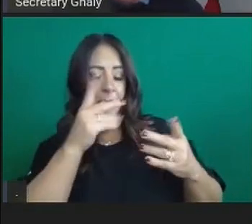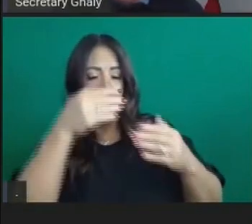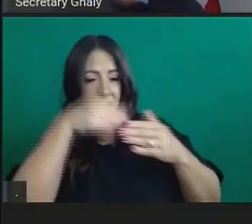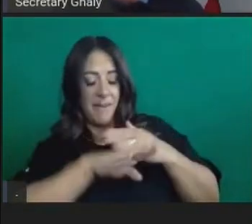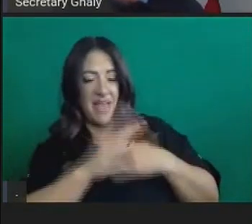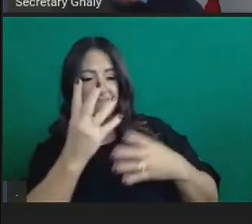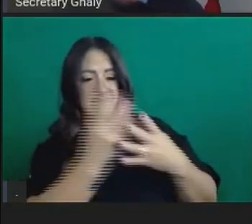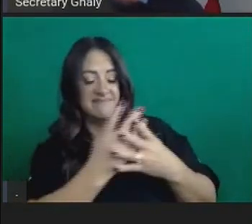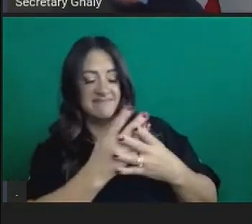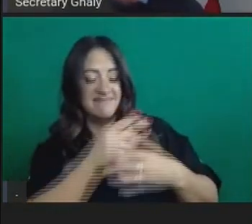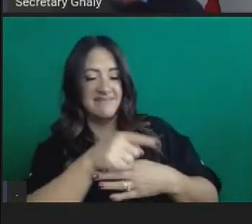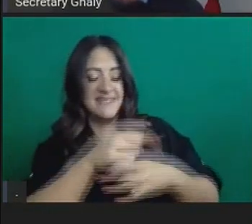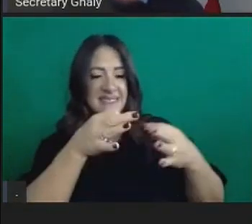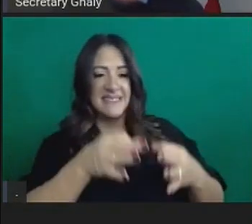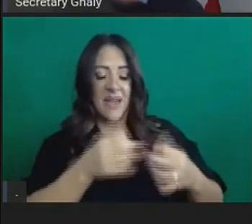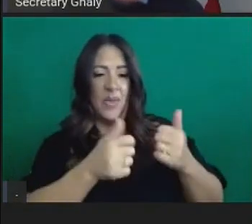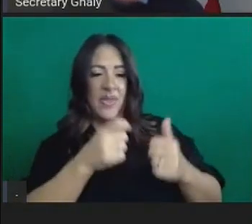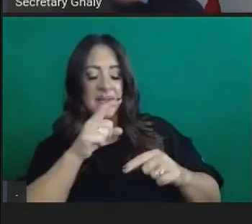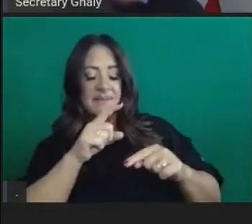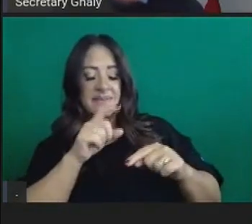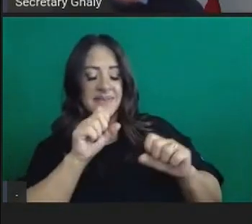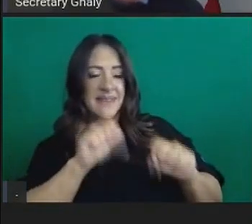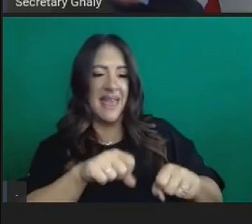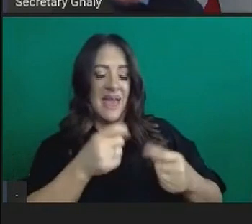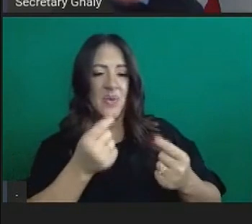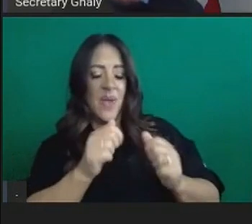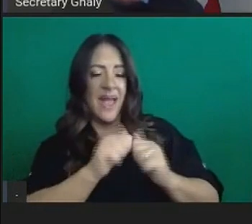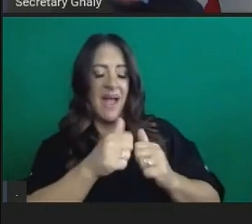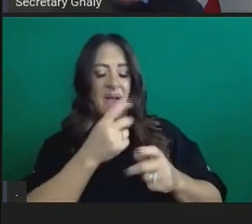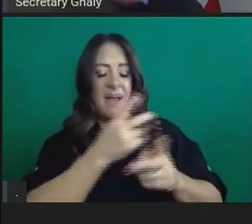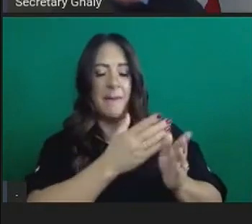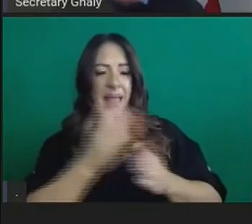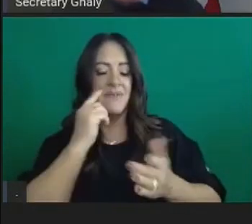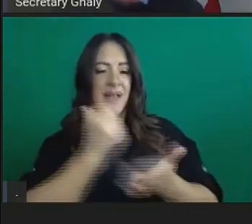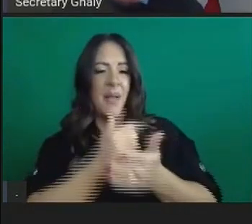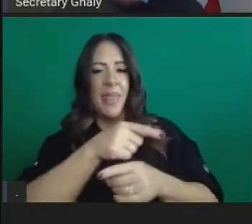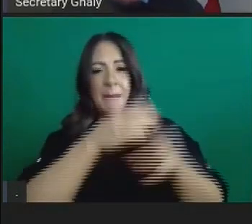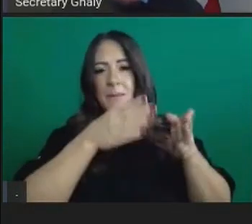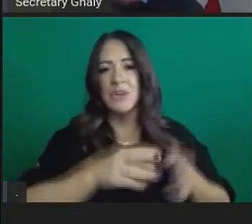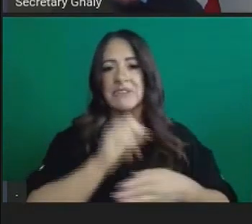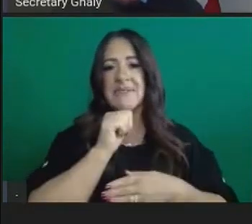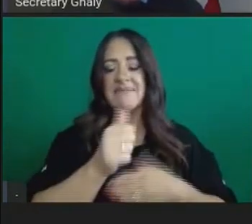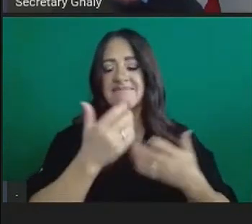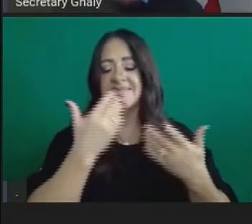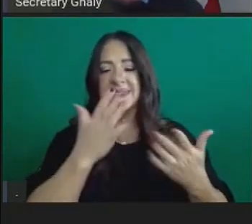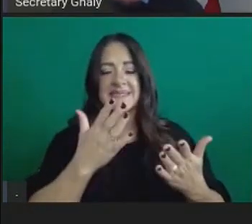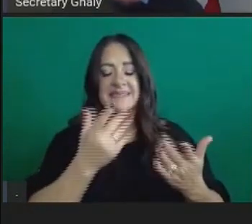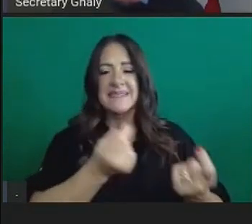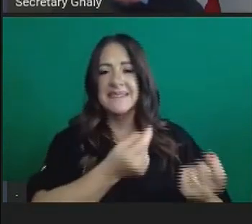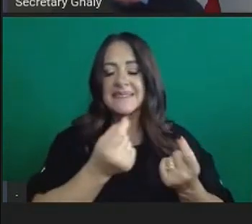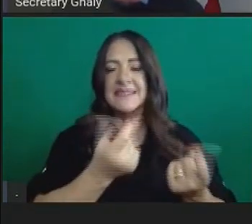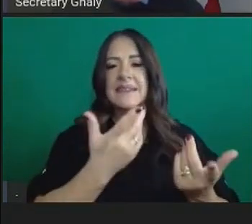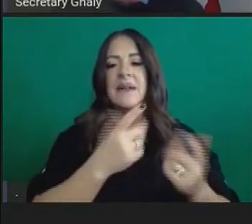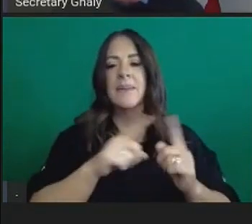AND THEN THE LEVEL OF CARE IS IN CRISIS, YOU MAY HAVE TO TRIAGE MEDICAL CARE, DECIDE HOW